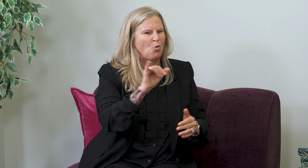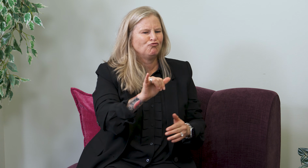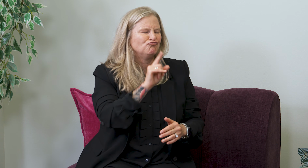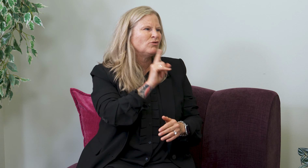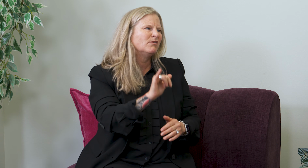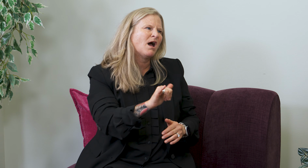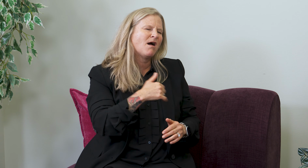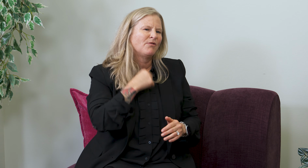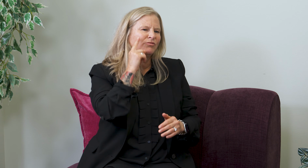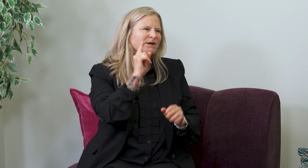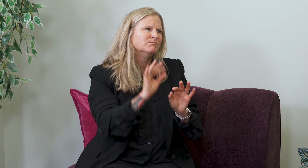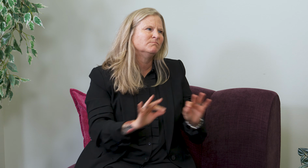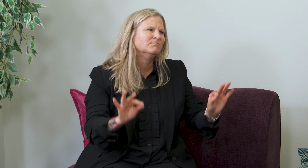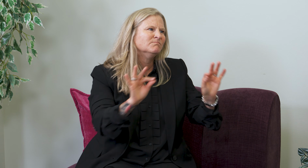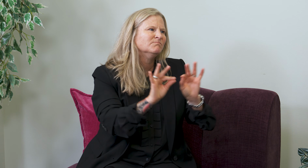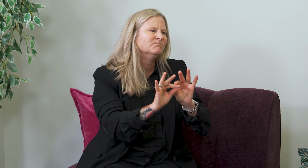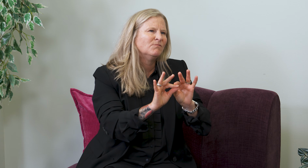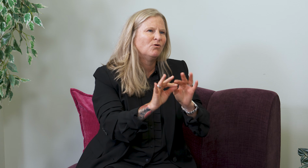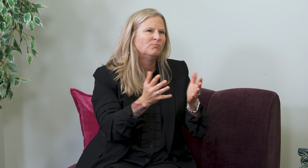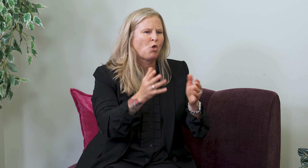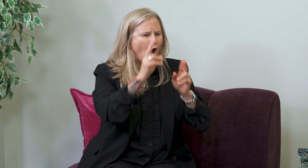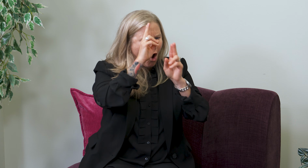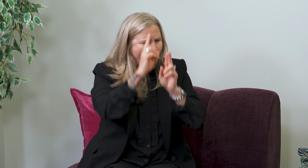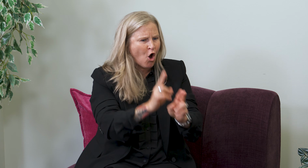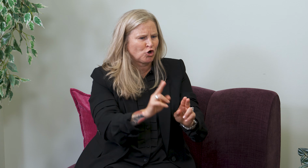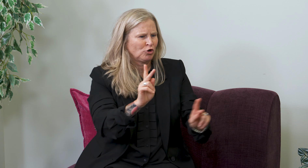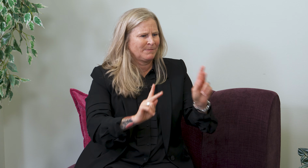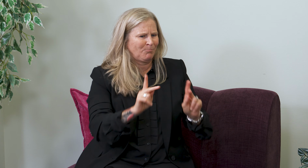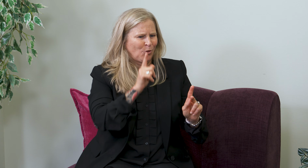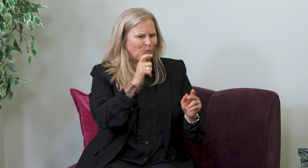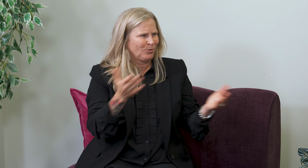I've already started that work, and I think that is crucial